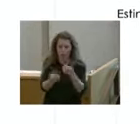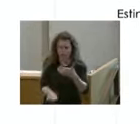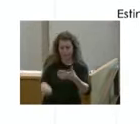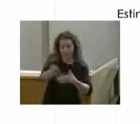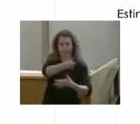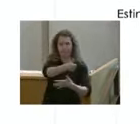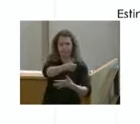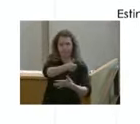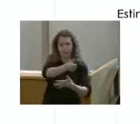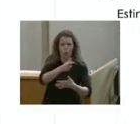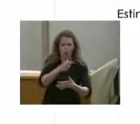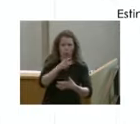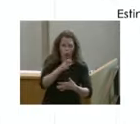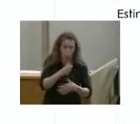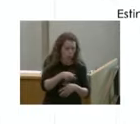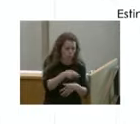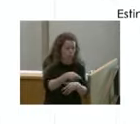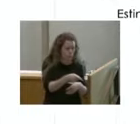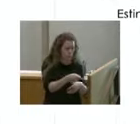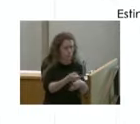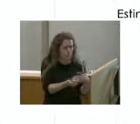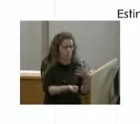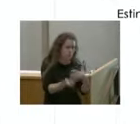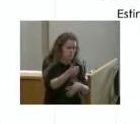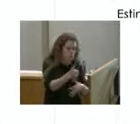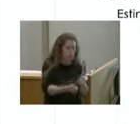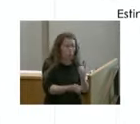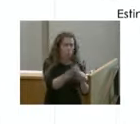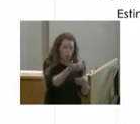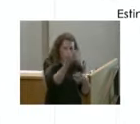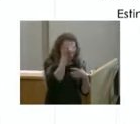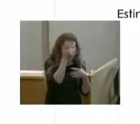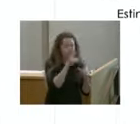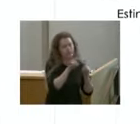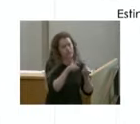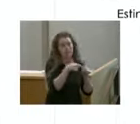You know, we know that pre-symptomatic and asymptomatic transmission plays some